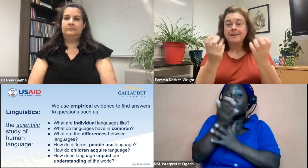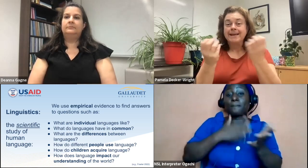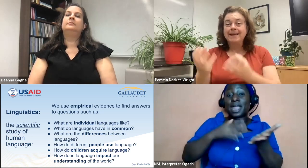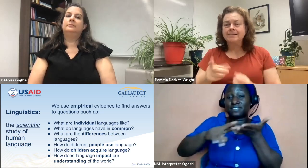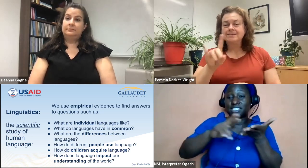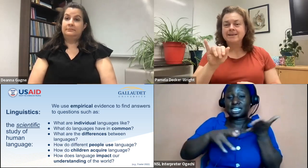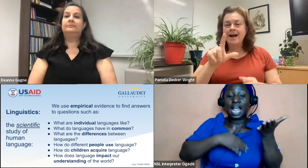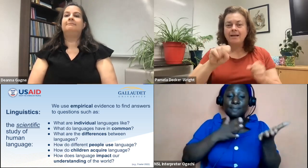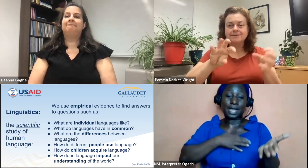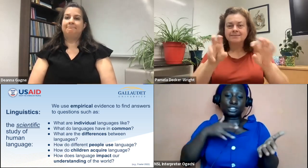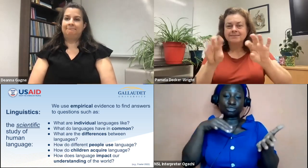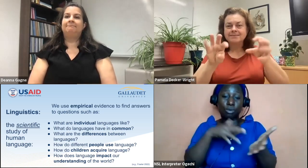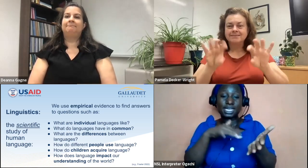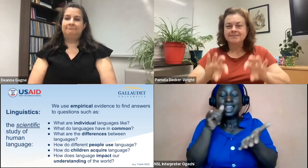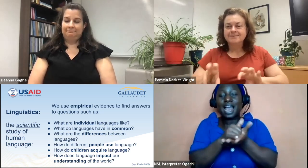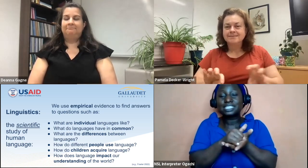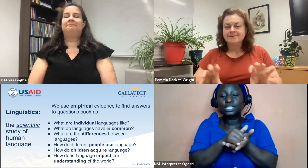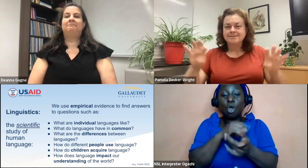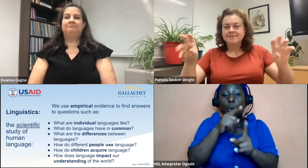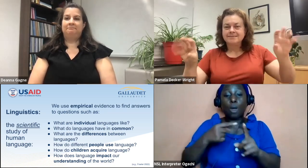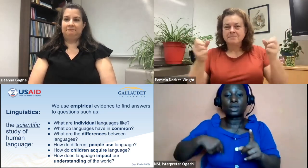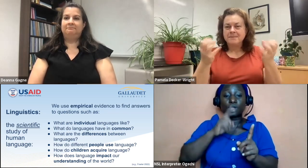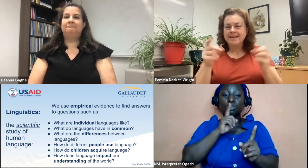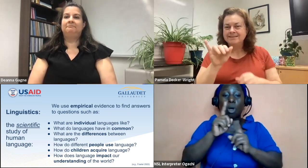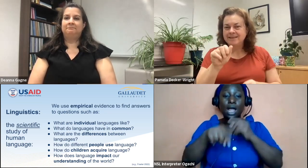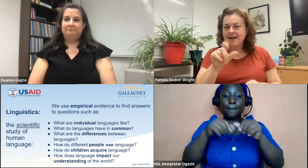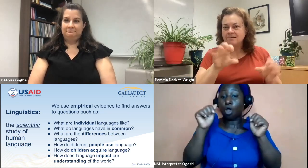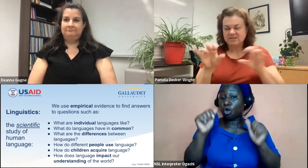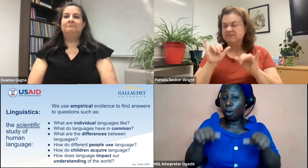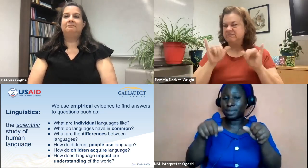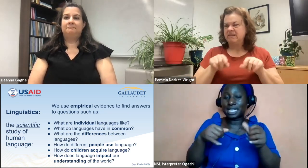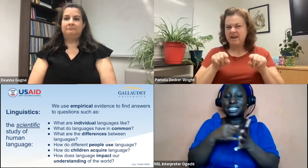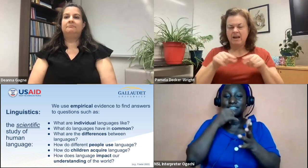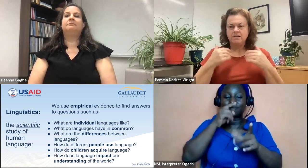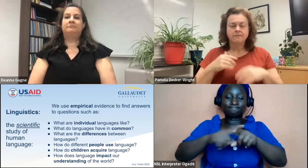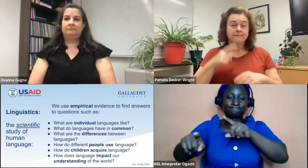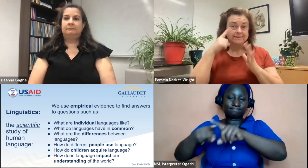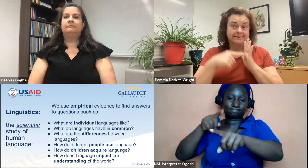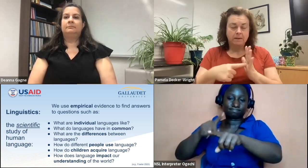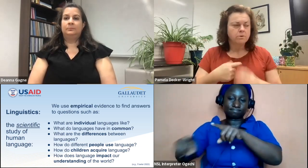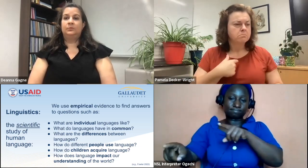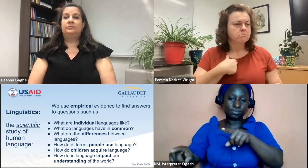So it's almost like dialed and levers. We can turn them. and we have many different dials.